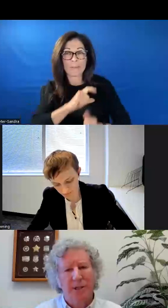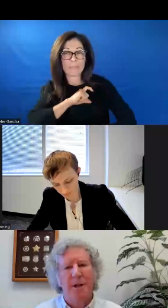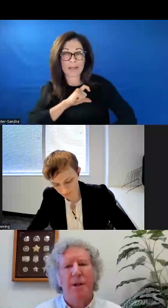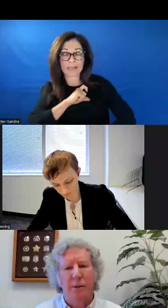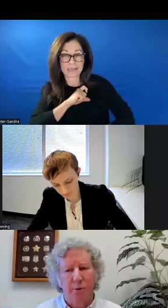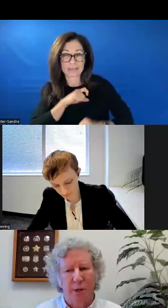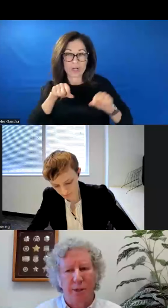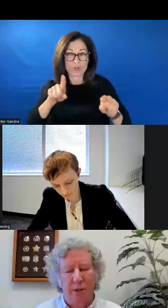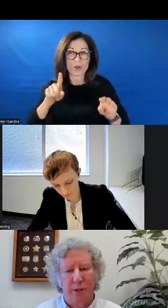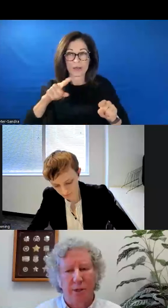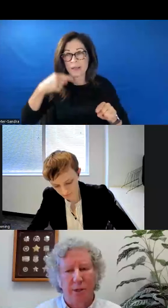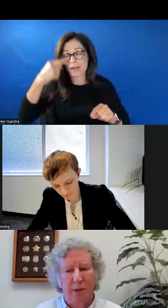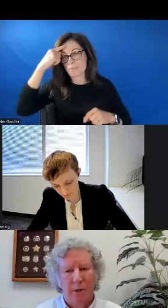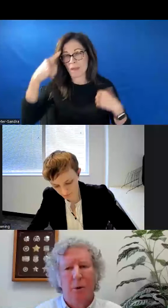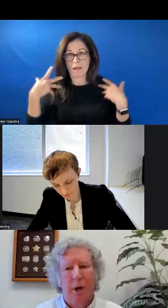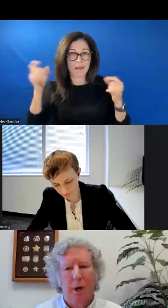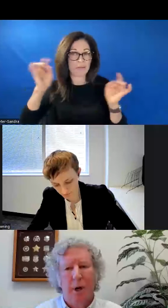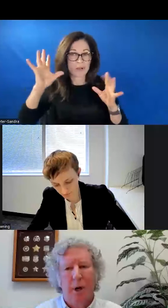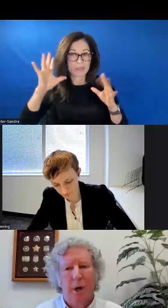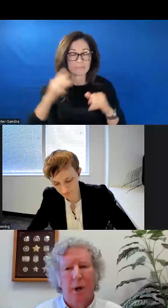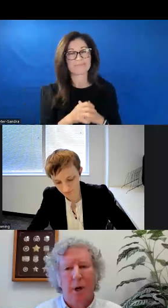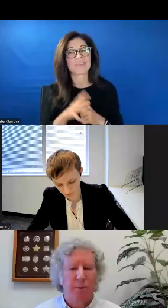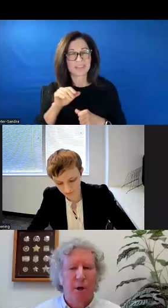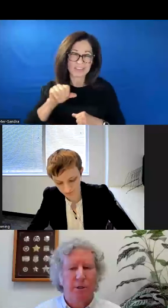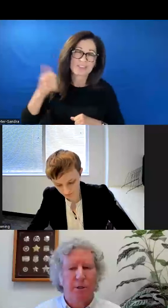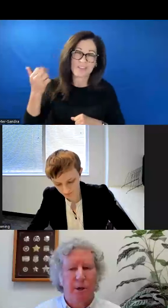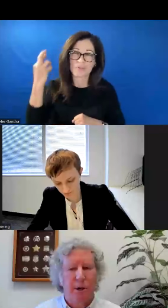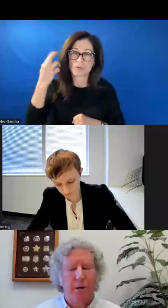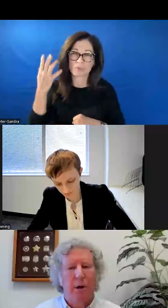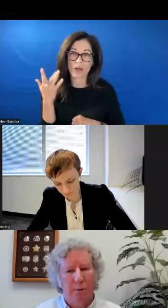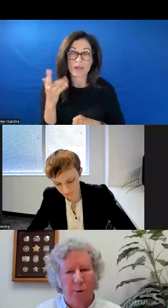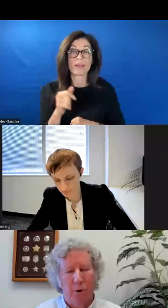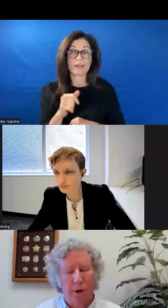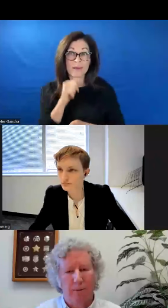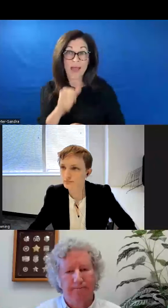THAT IS ANOTHER REASON WHY NON-POLICE RESPONSES ARE IMPORTANT.